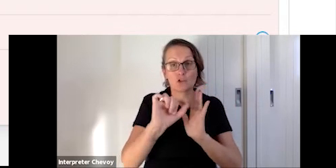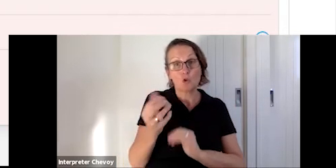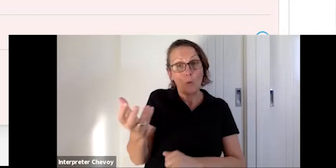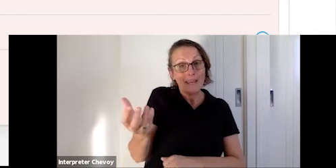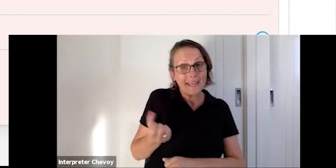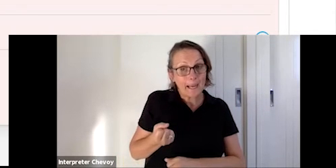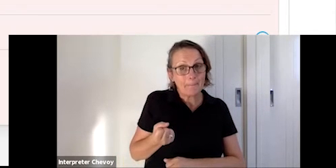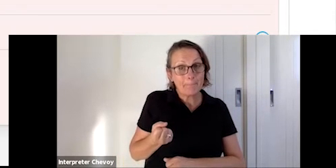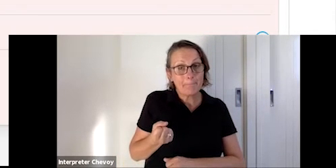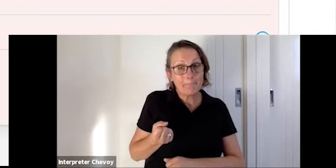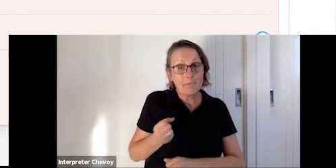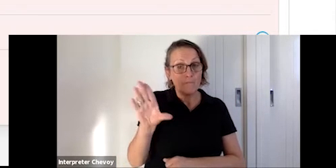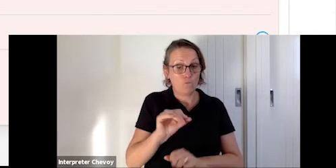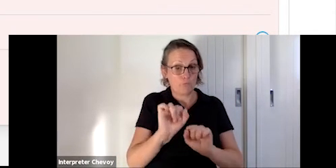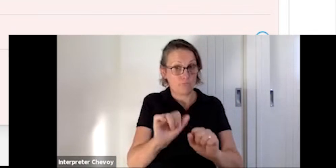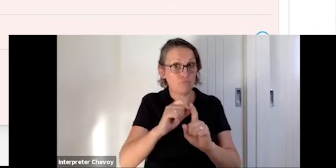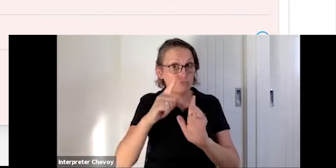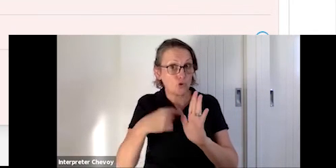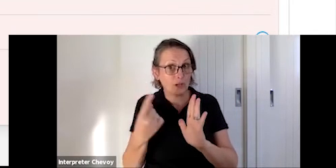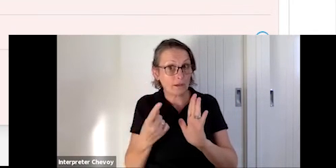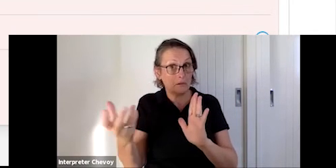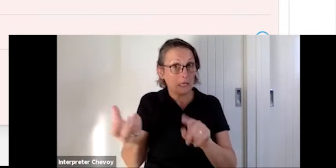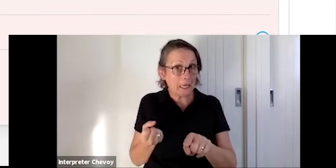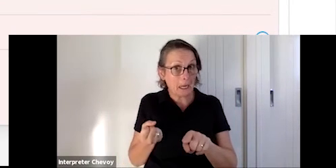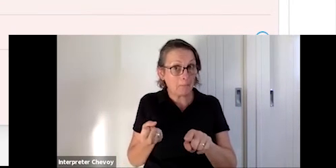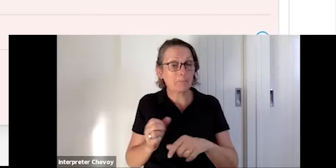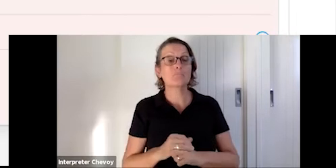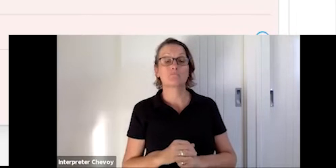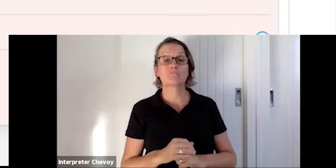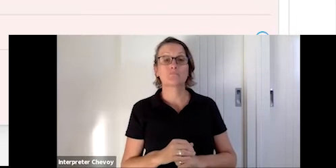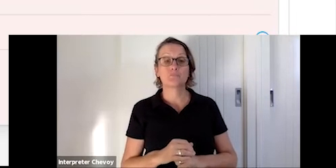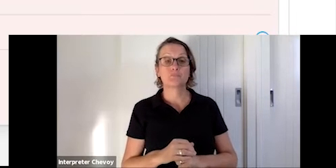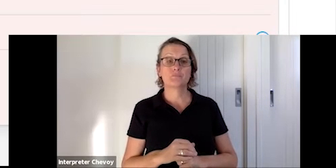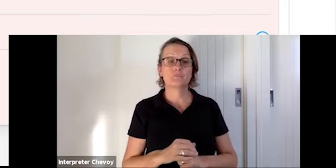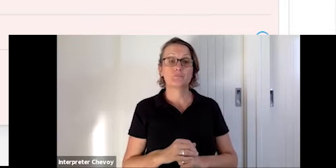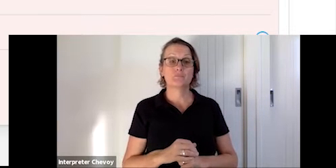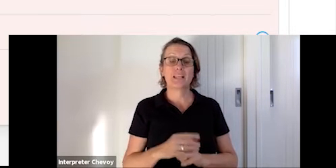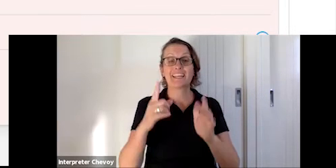generated from the project that you are seeking funding for. And then "in kind income"... Is what Guy was talking about.